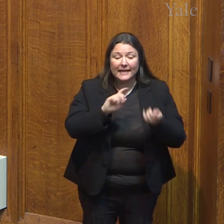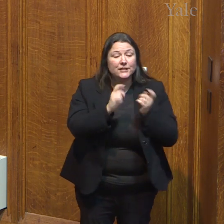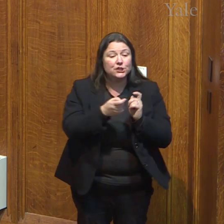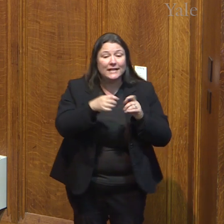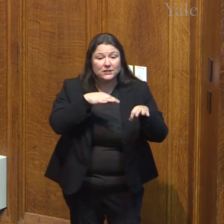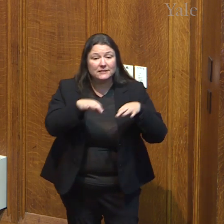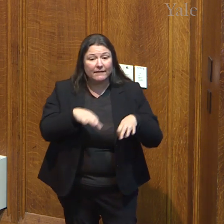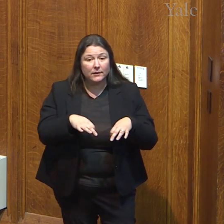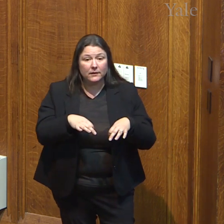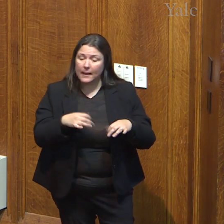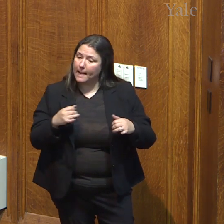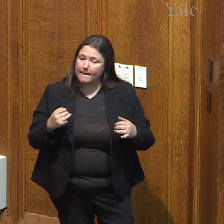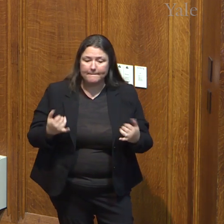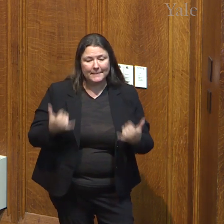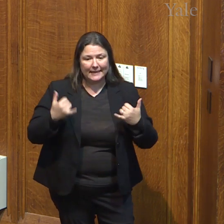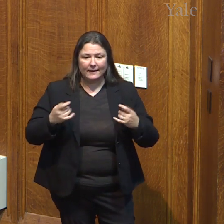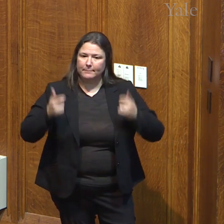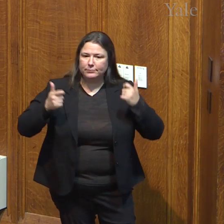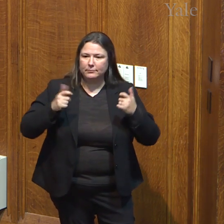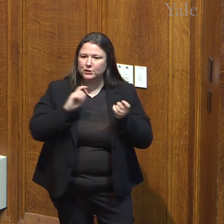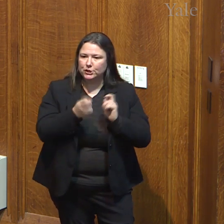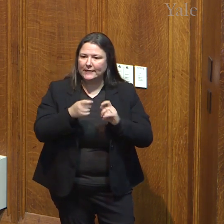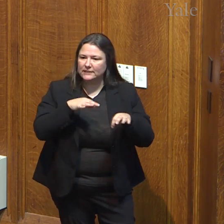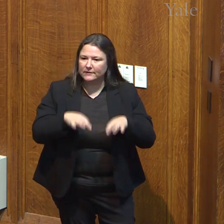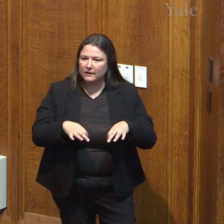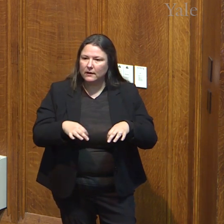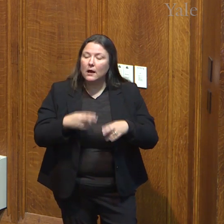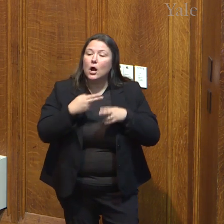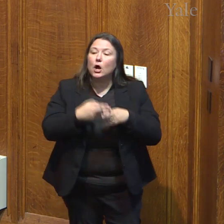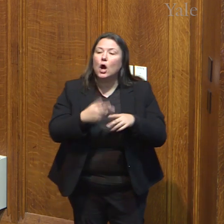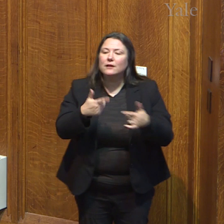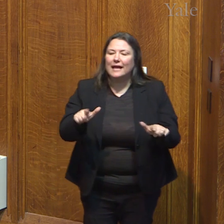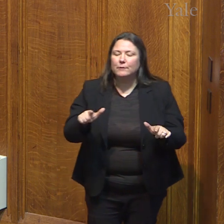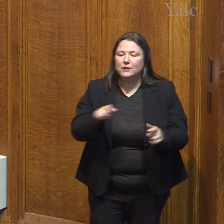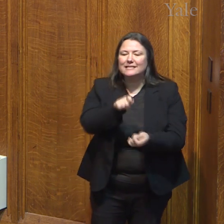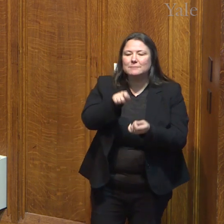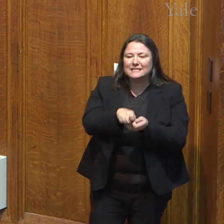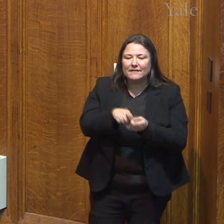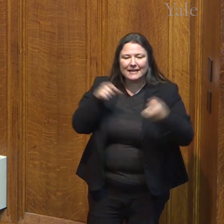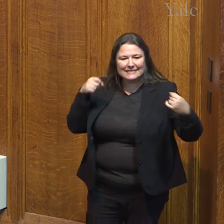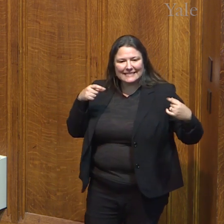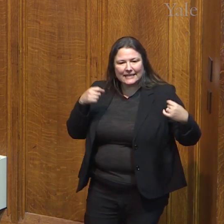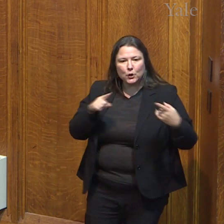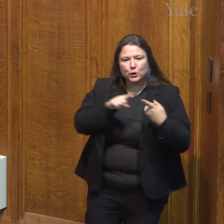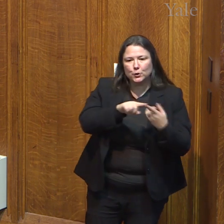on the spot calling language a specific signal to meaning correspondence.